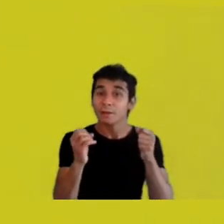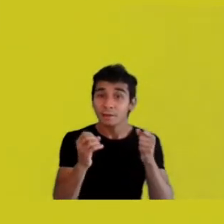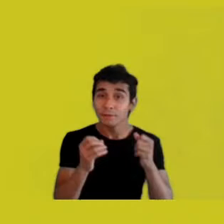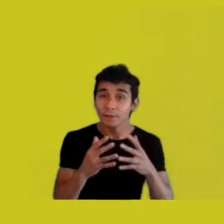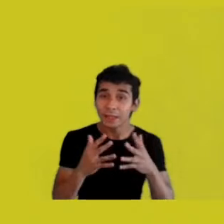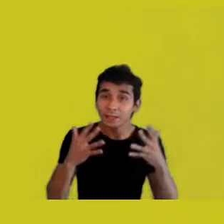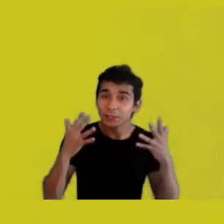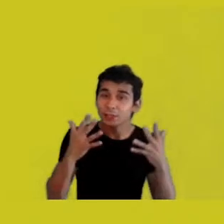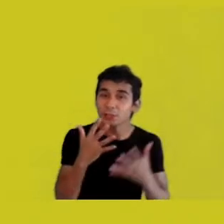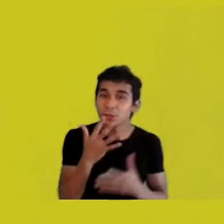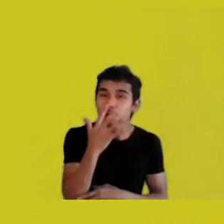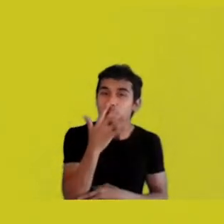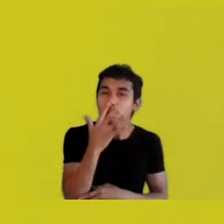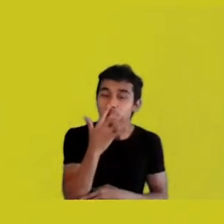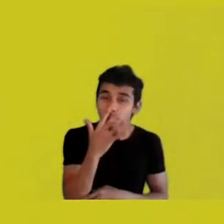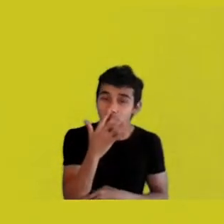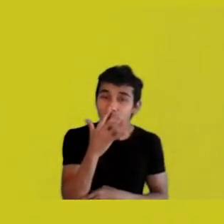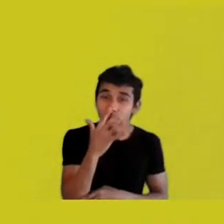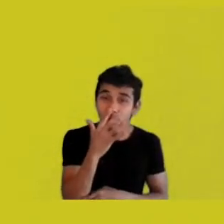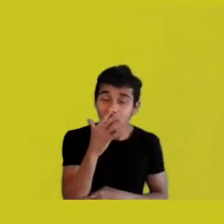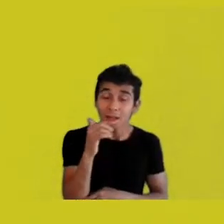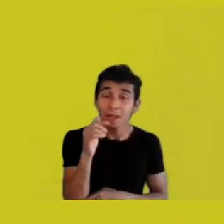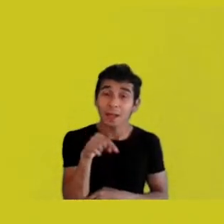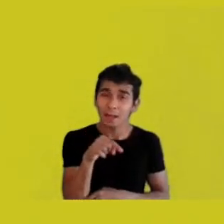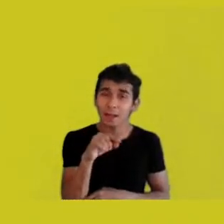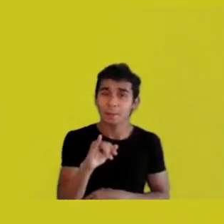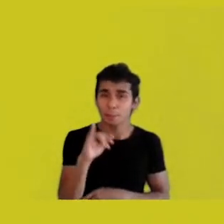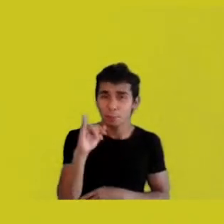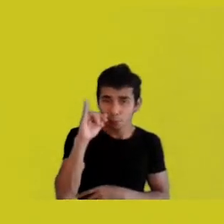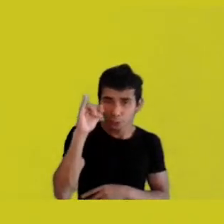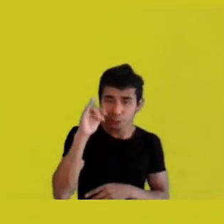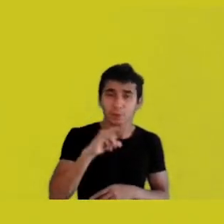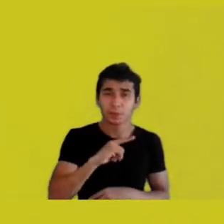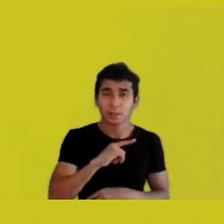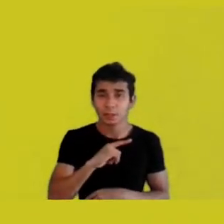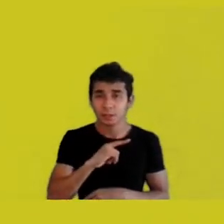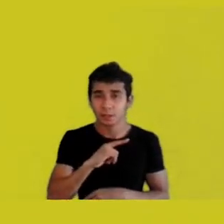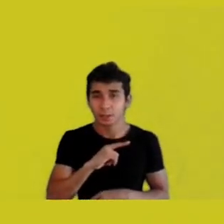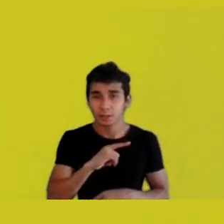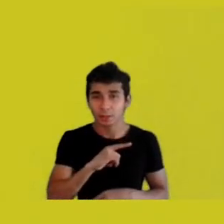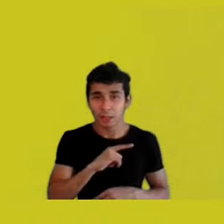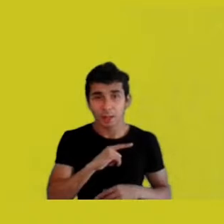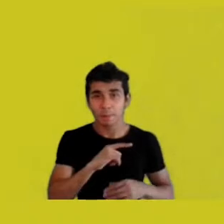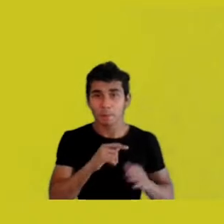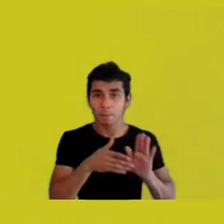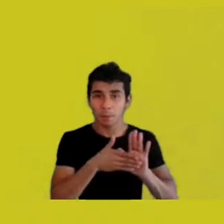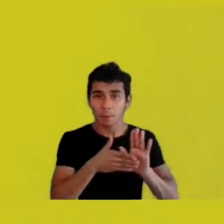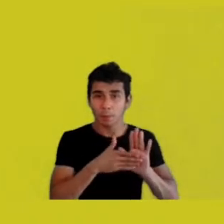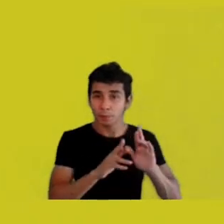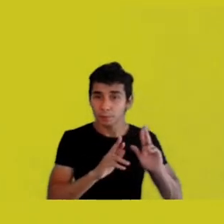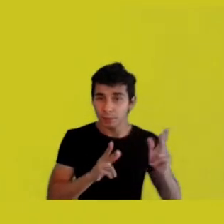important, too. Kindoki is a science; therefore,